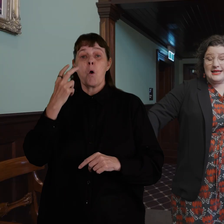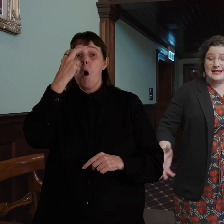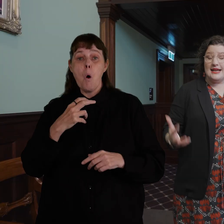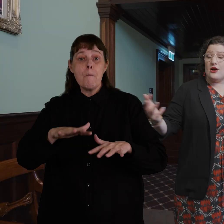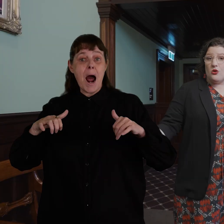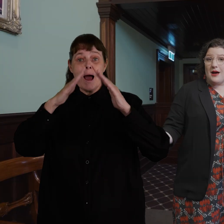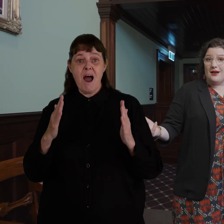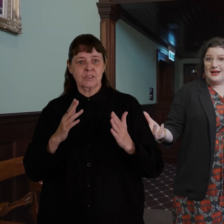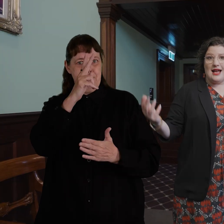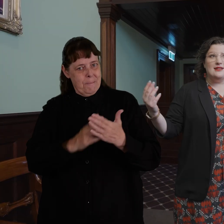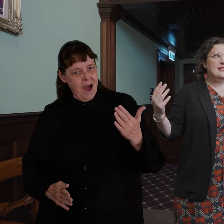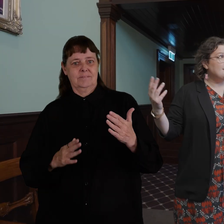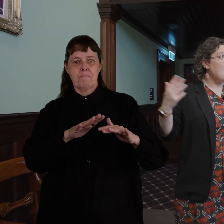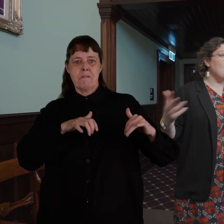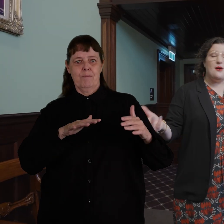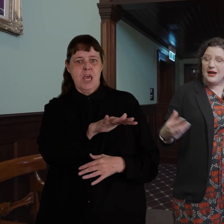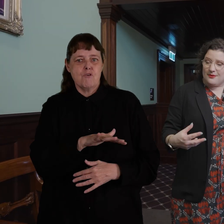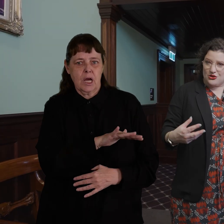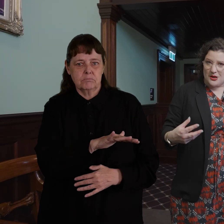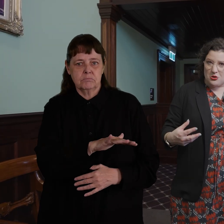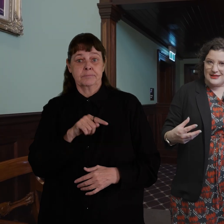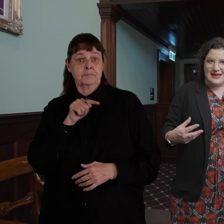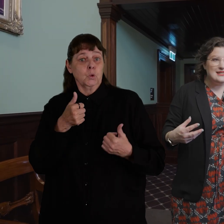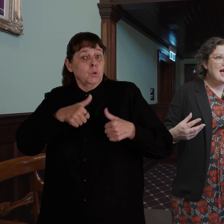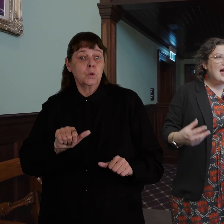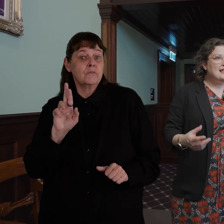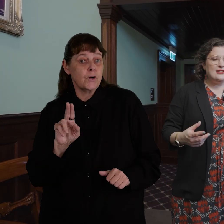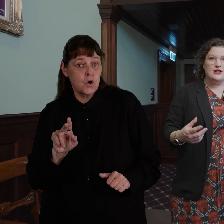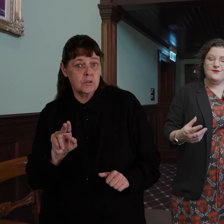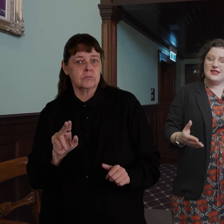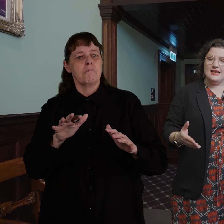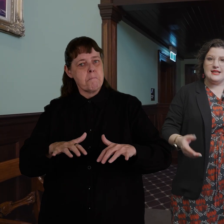These days, old Parliament House is part of our parliamentary precinct, and it's used for things